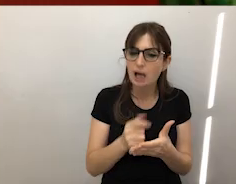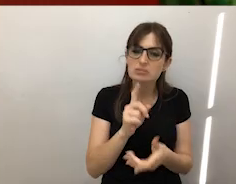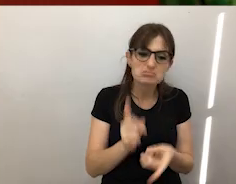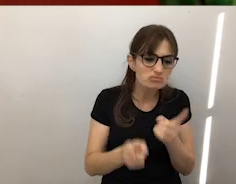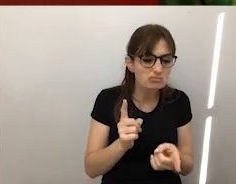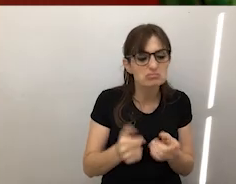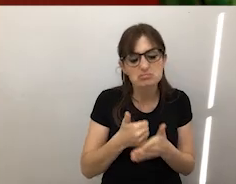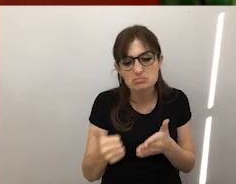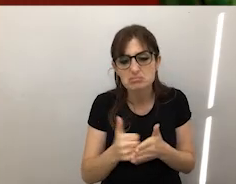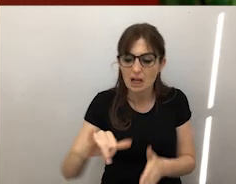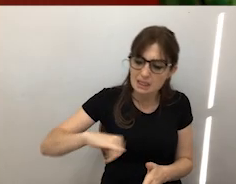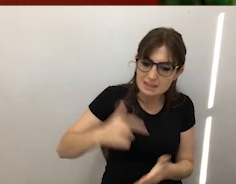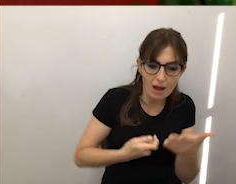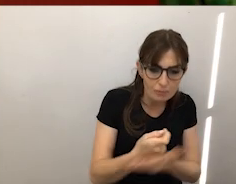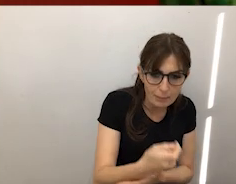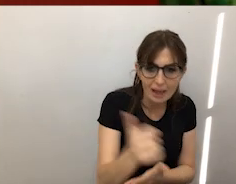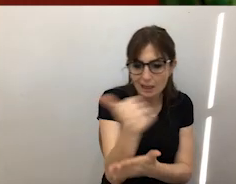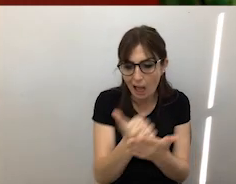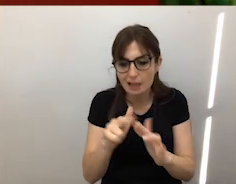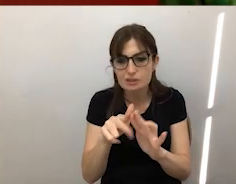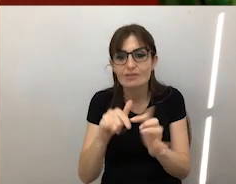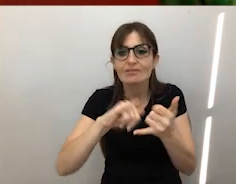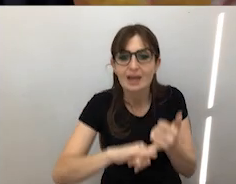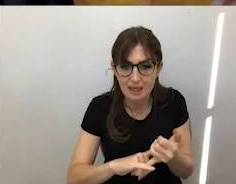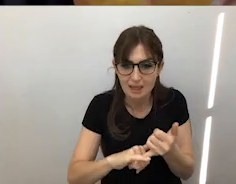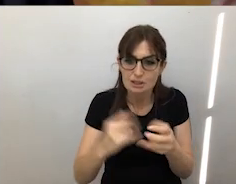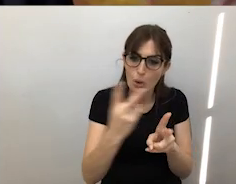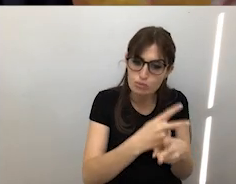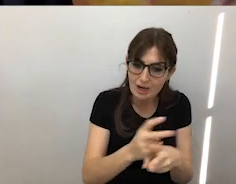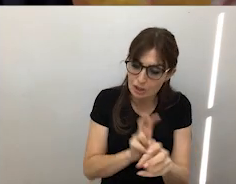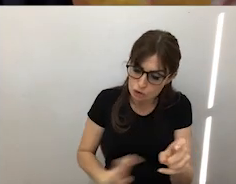of expenses include staff wages and artist fees, production, touring,